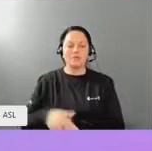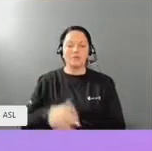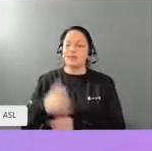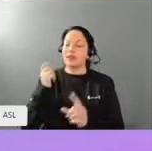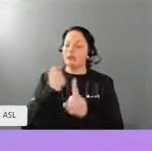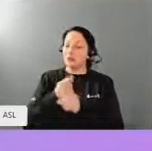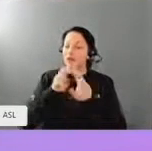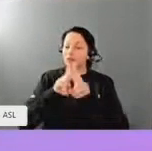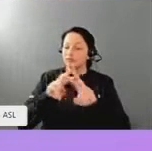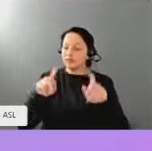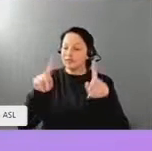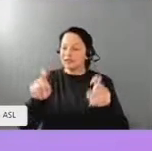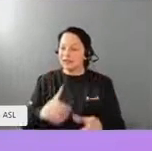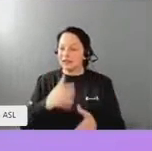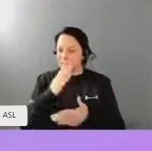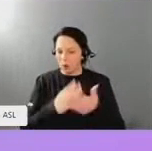you can go and play with that